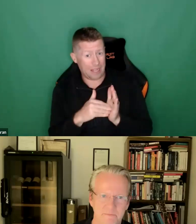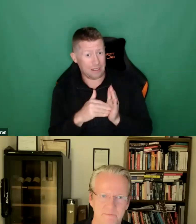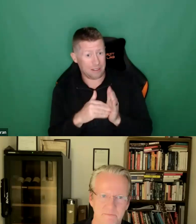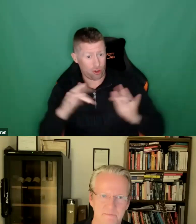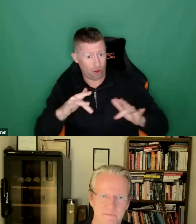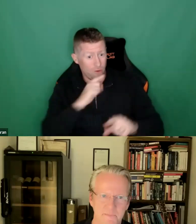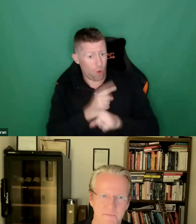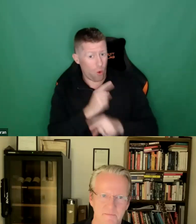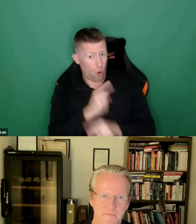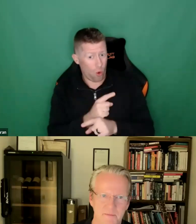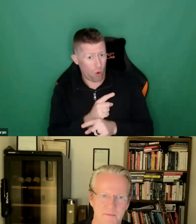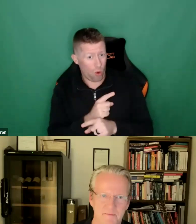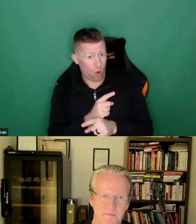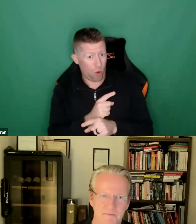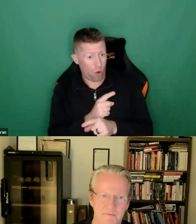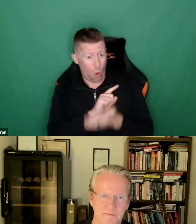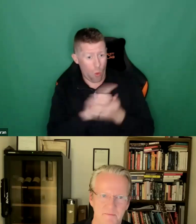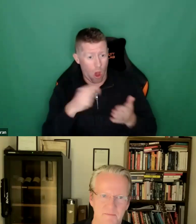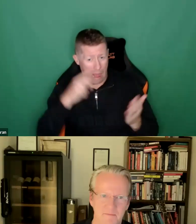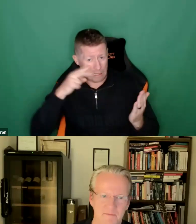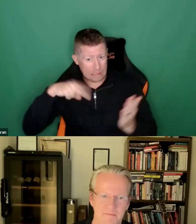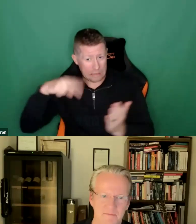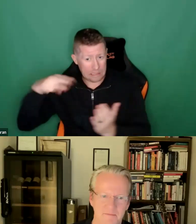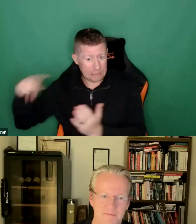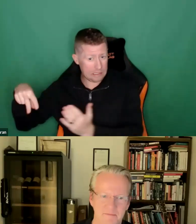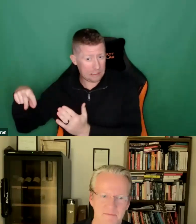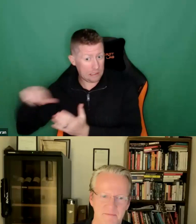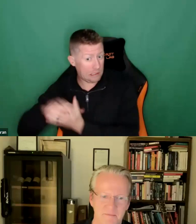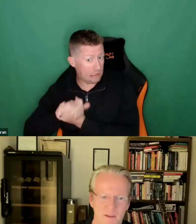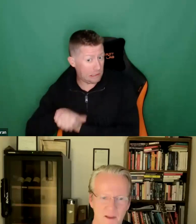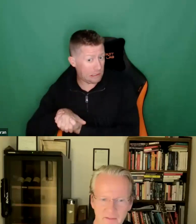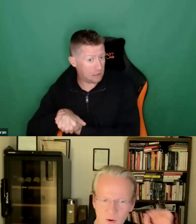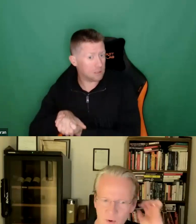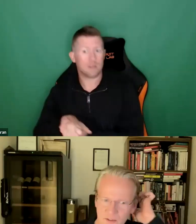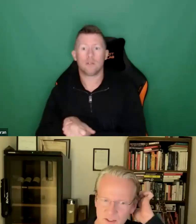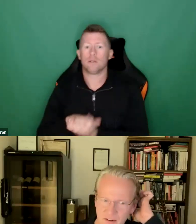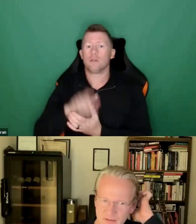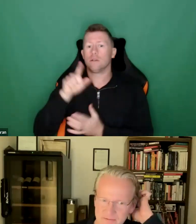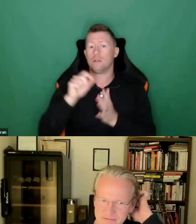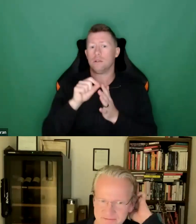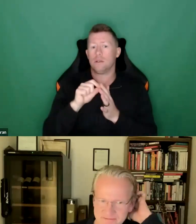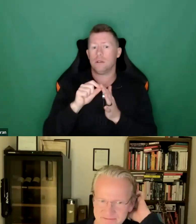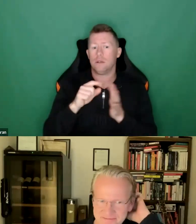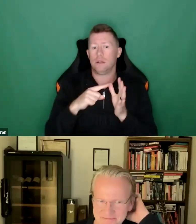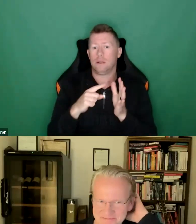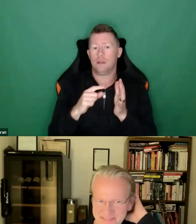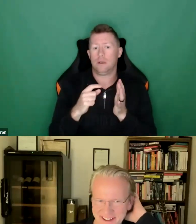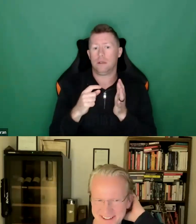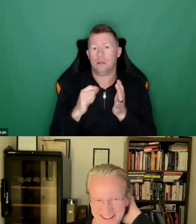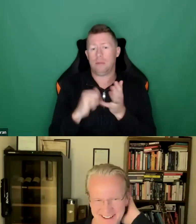which lied last question to put you to you. Is there anything you would like to add